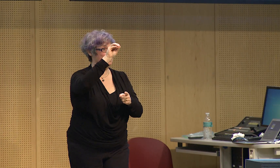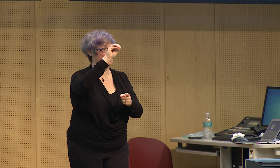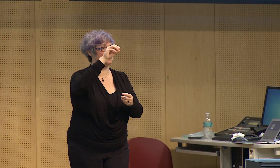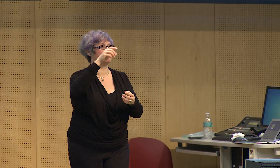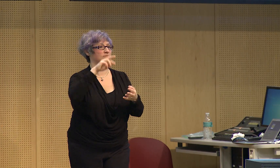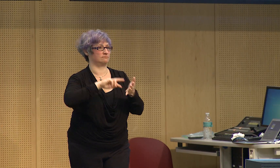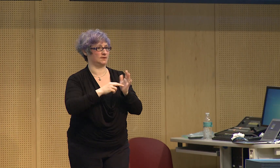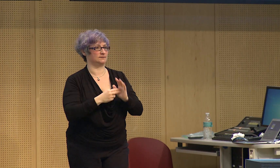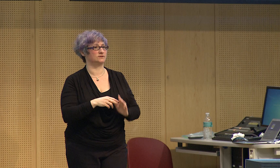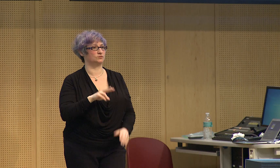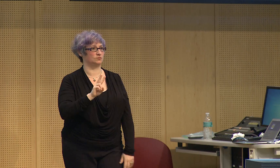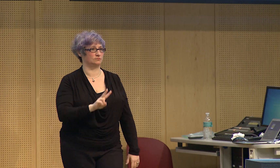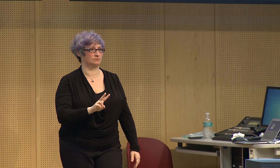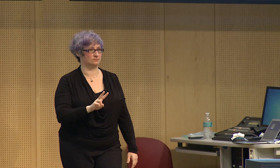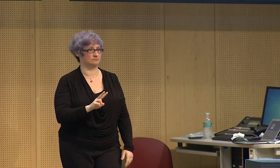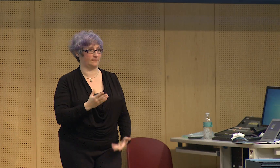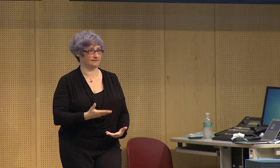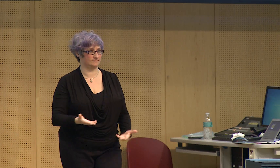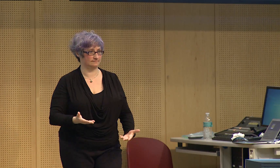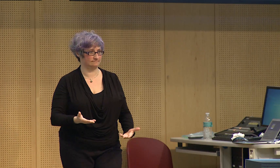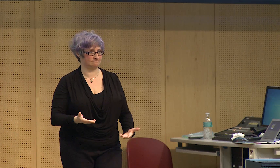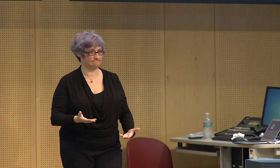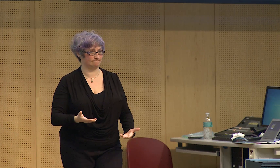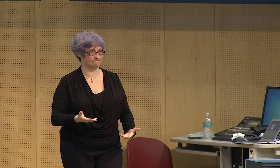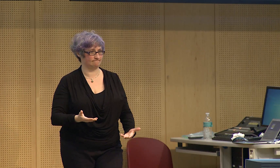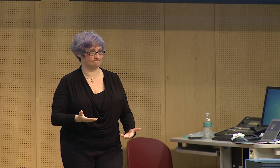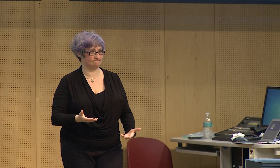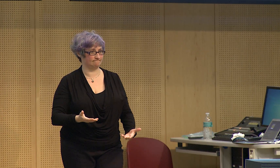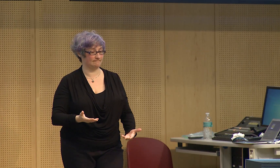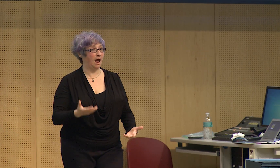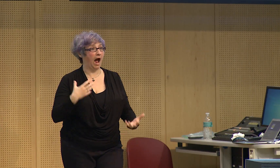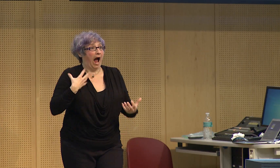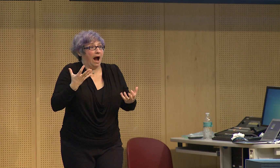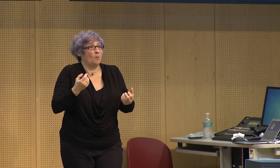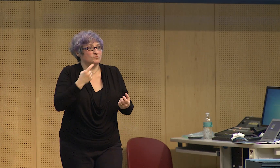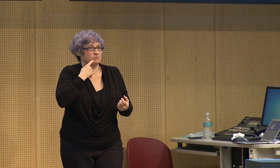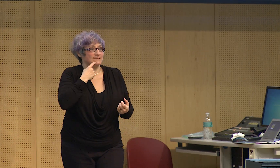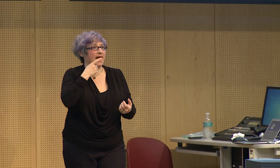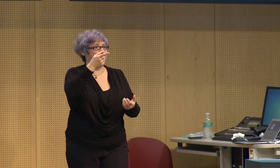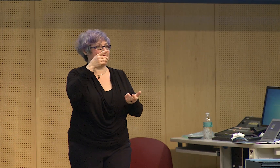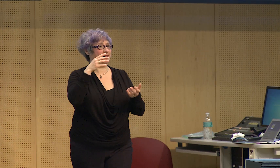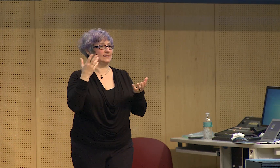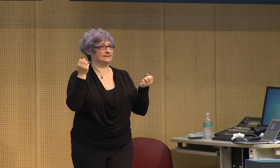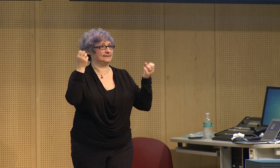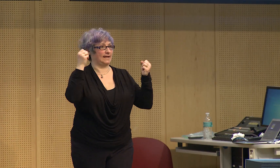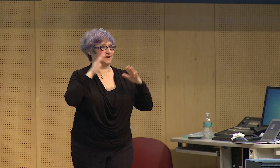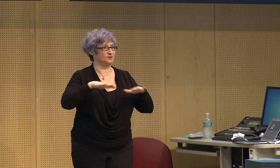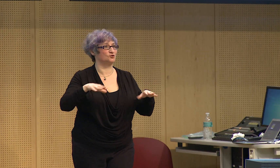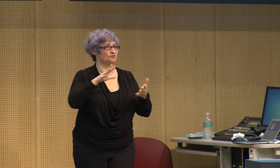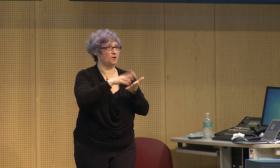for them to understand what the quantity is-- what quantity is represented by the number two.